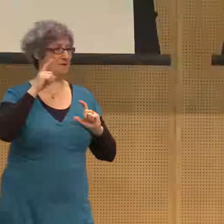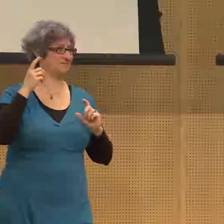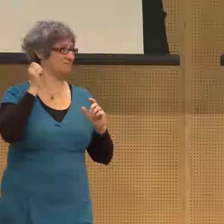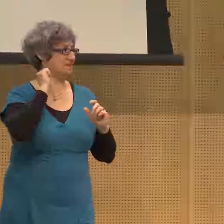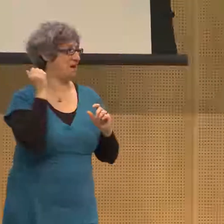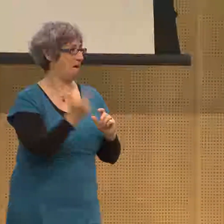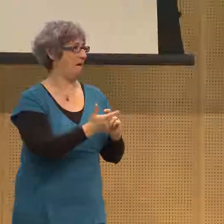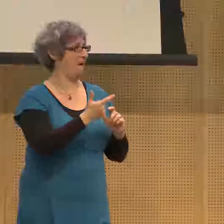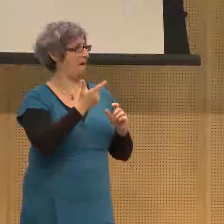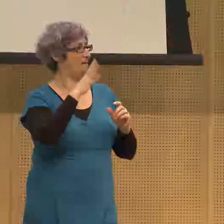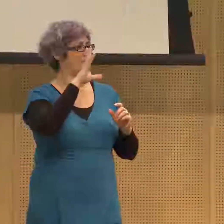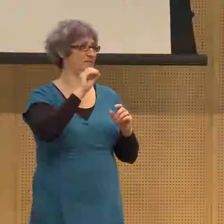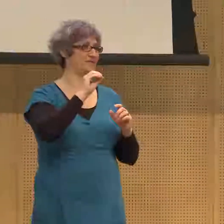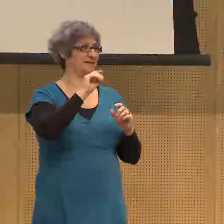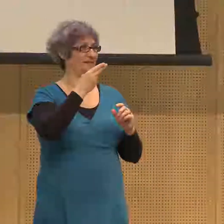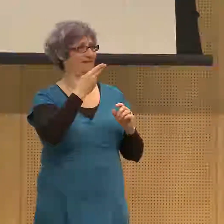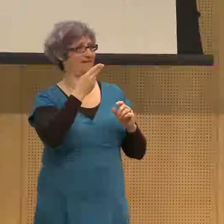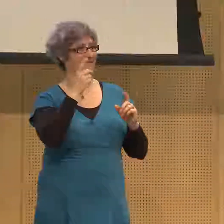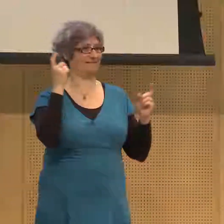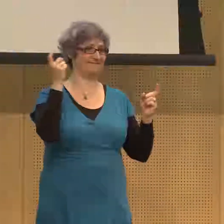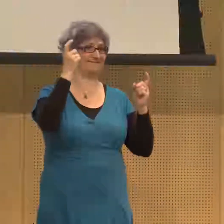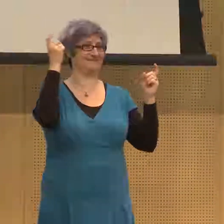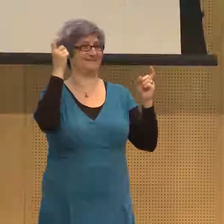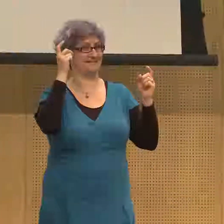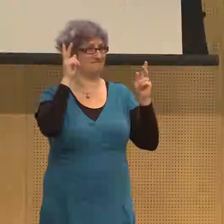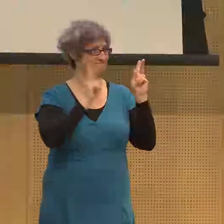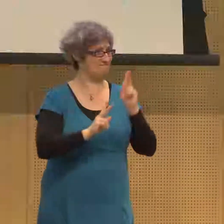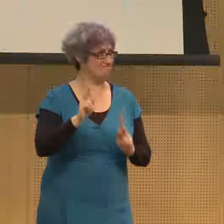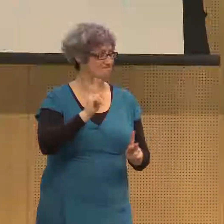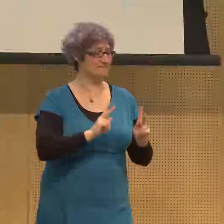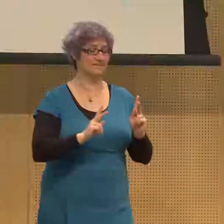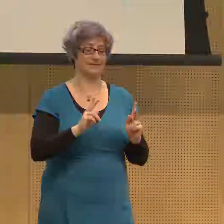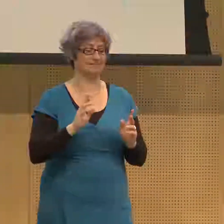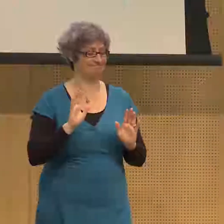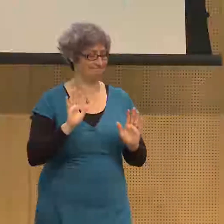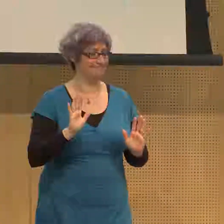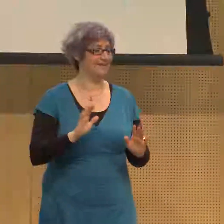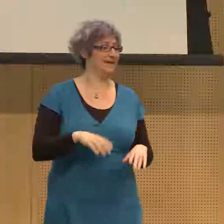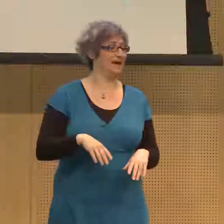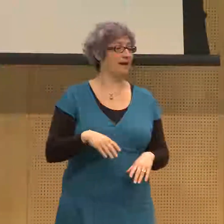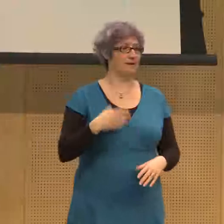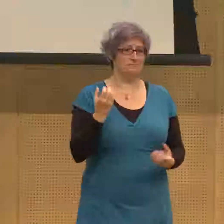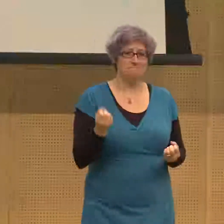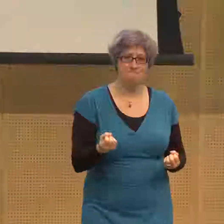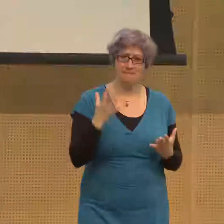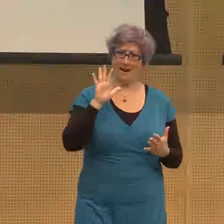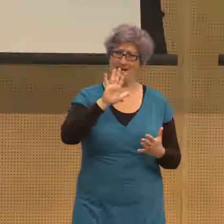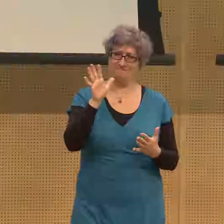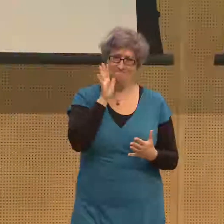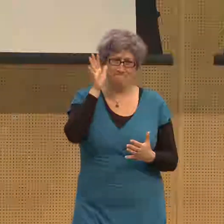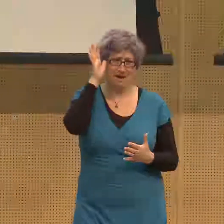They gave special medals or awards for all the... the 50th anniversary people,